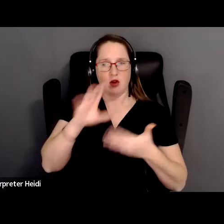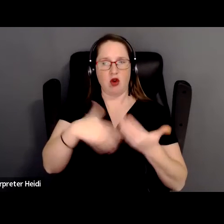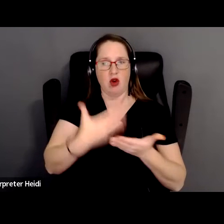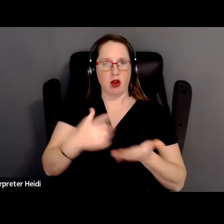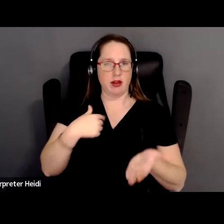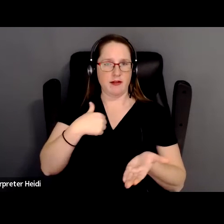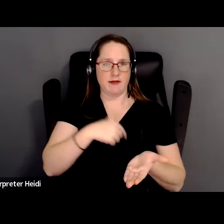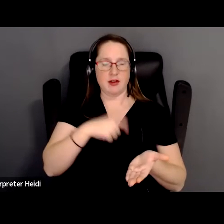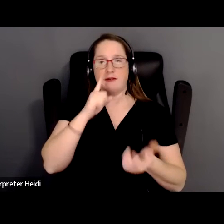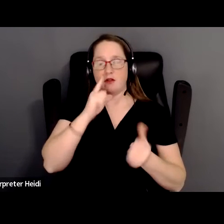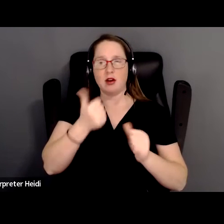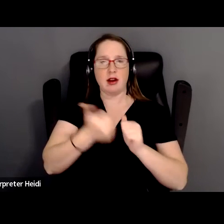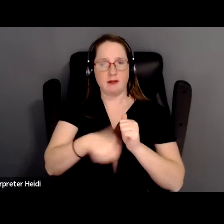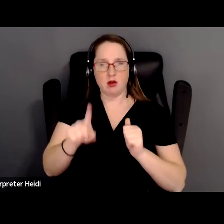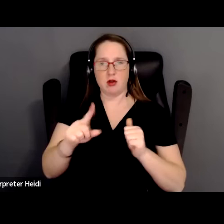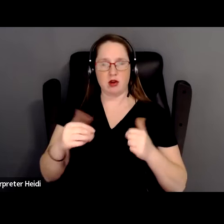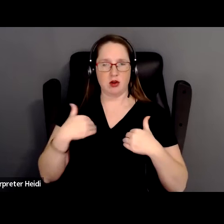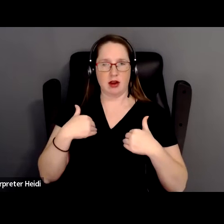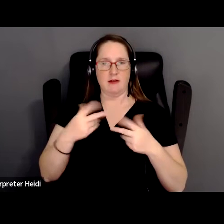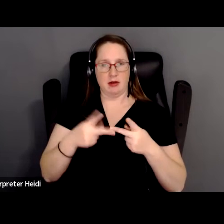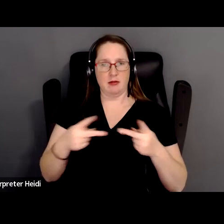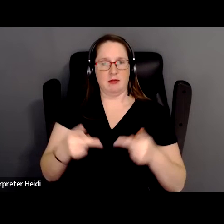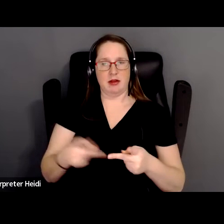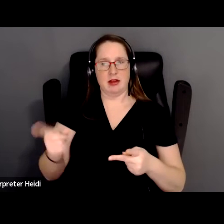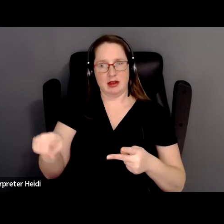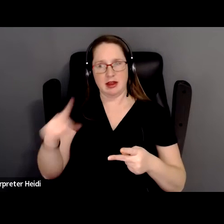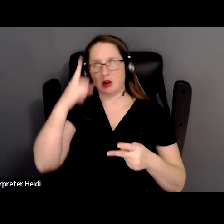for everyone to have the place where they dream of living.